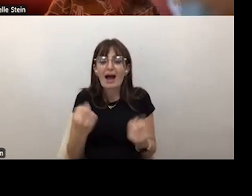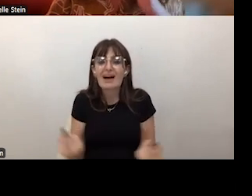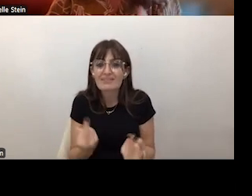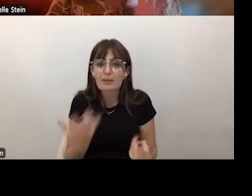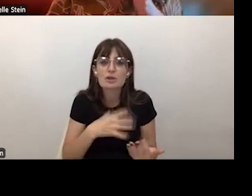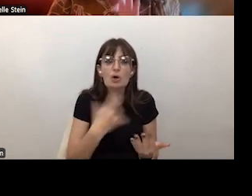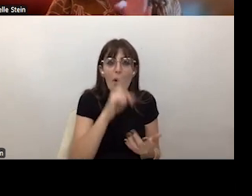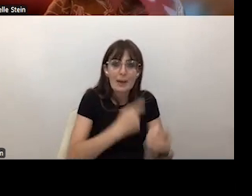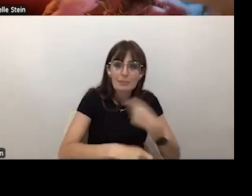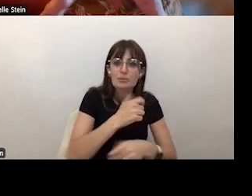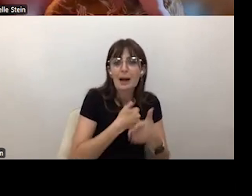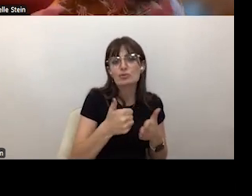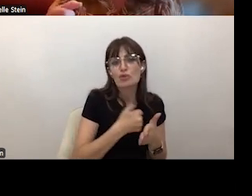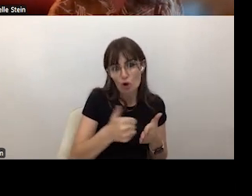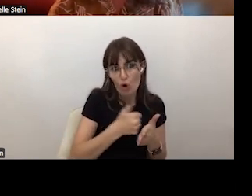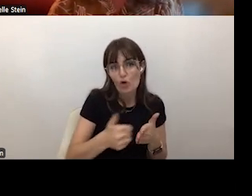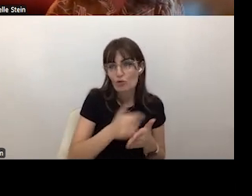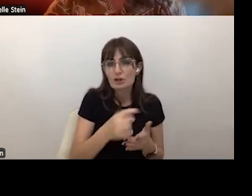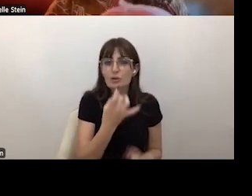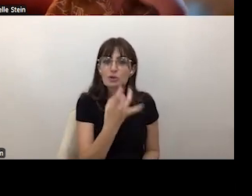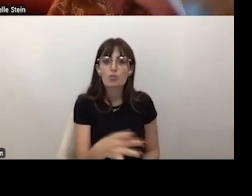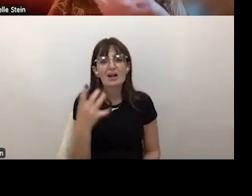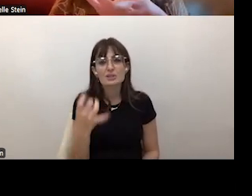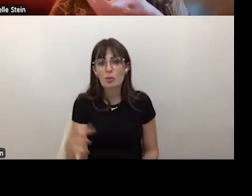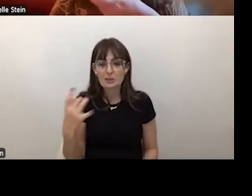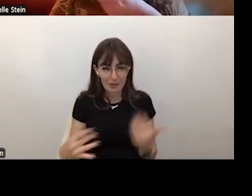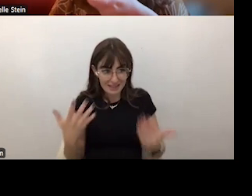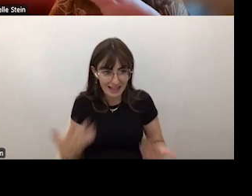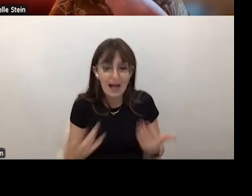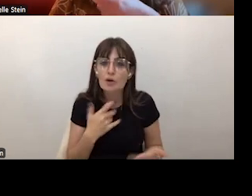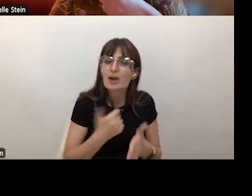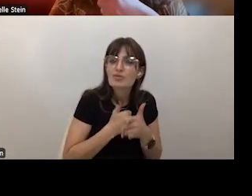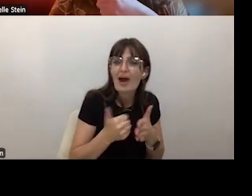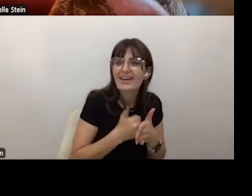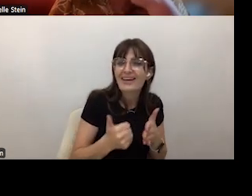to recurring gifts so it is not ad hoc for you. And your communication focus would be